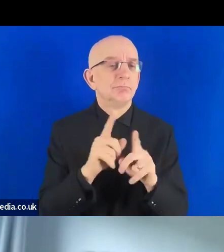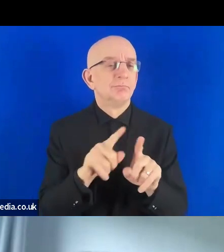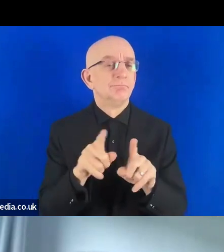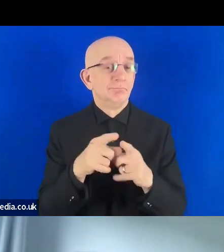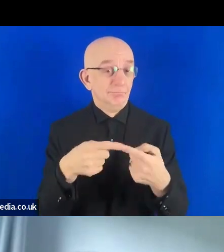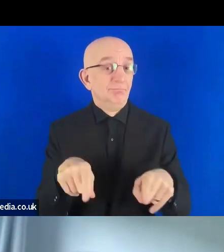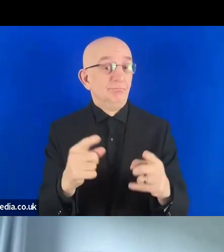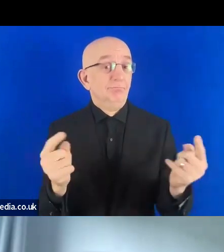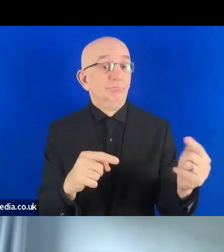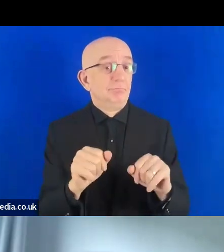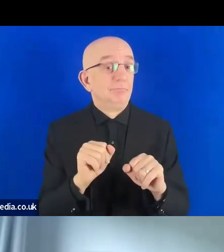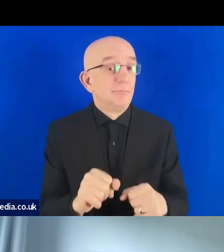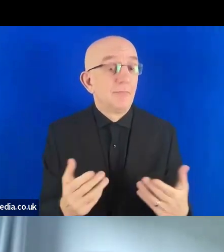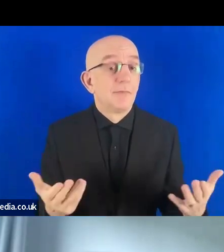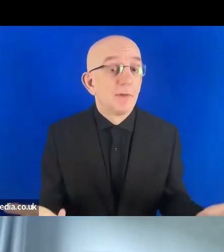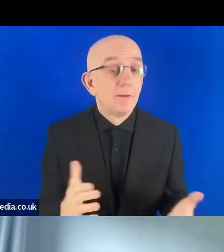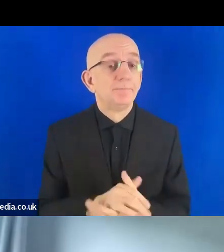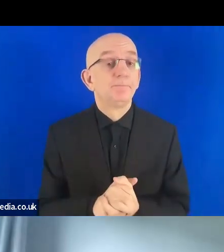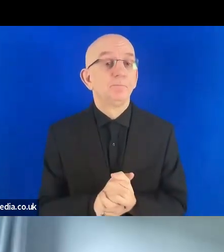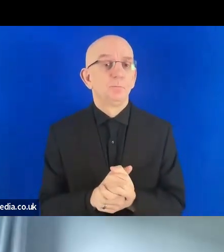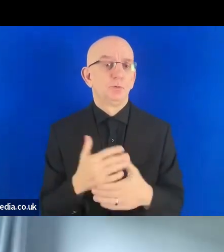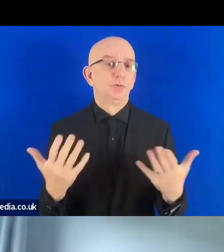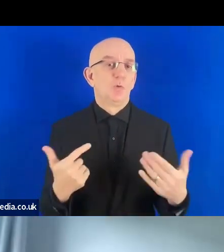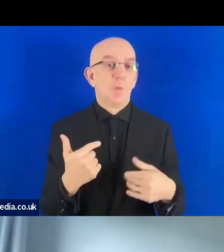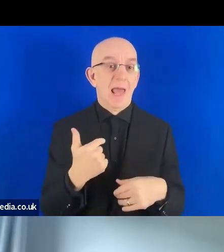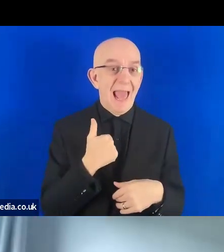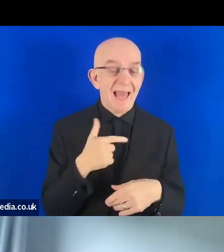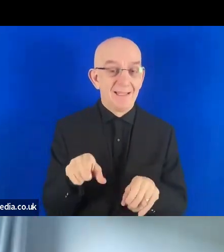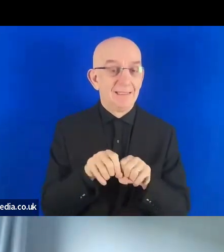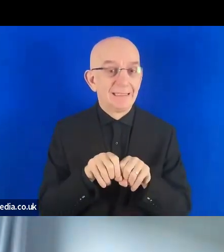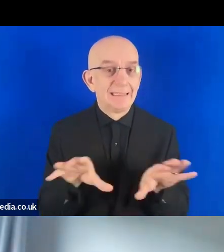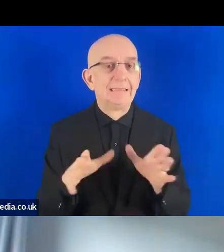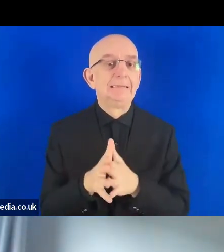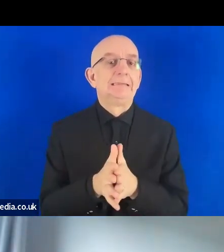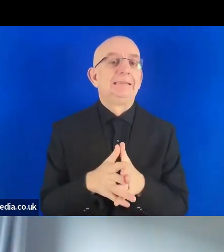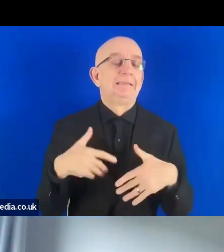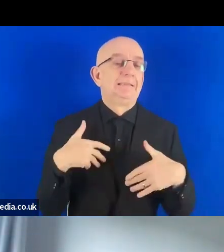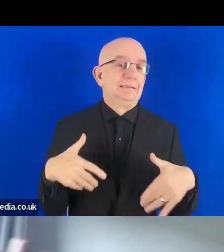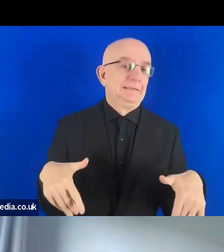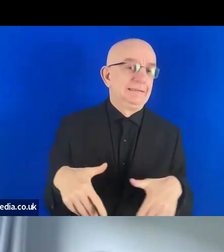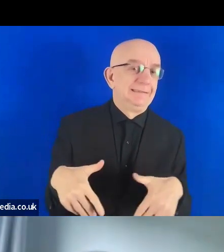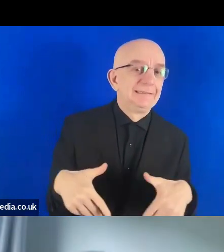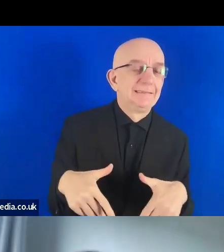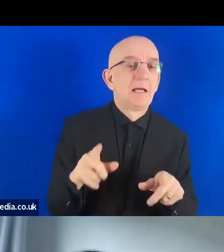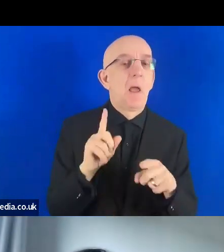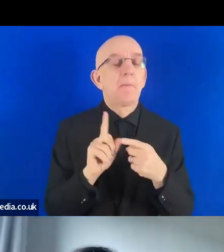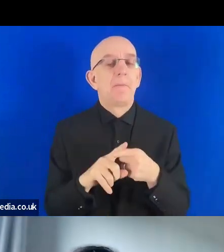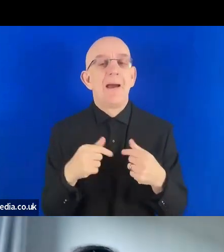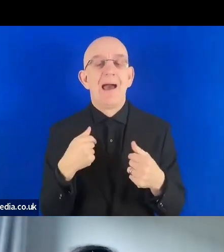And especially, you know, having in mind that the program is made of contributions and activities